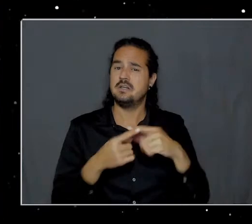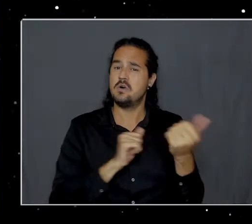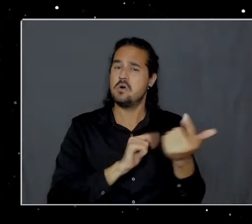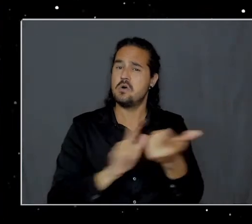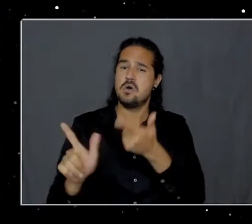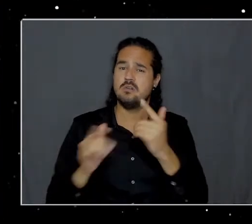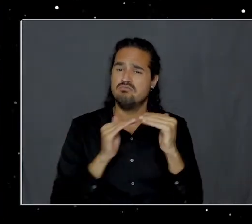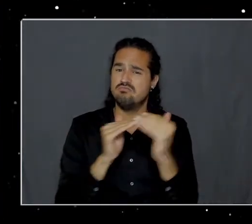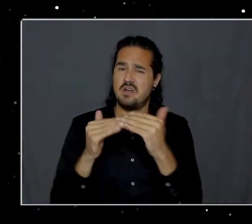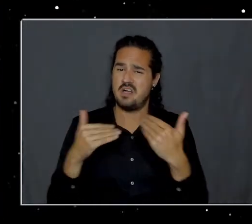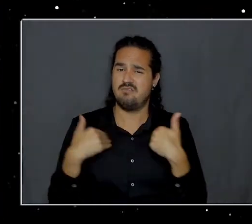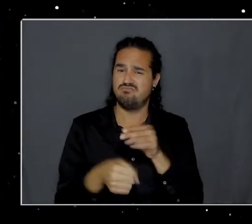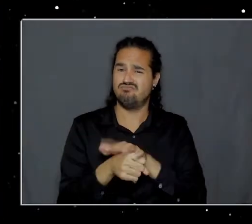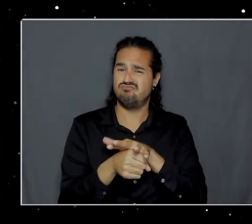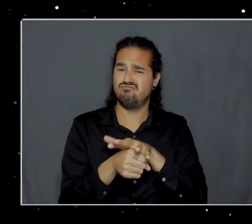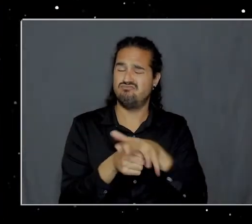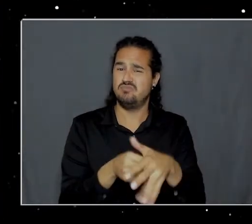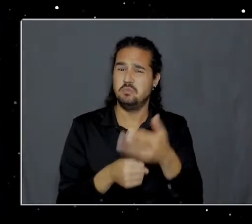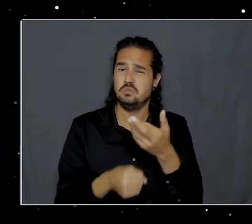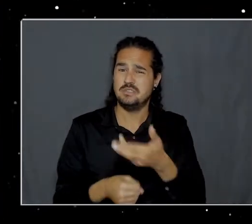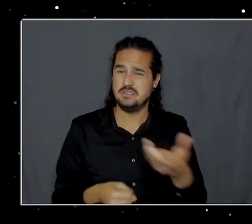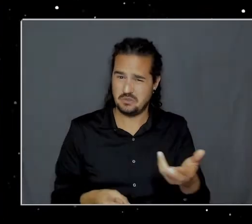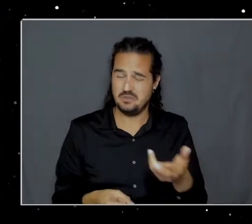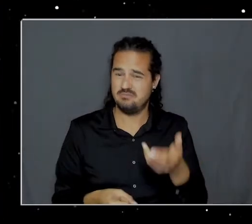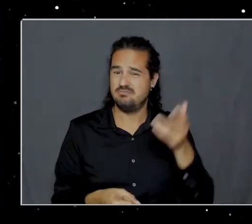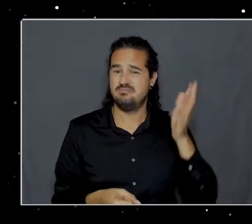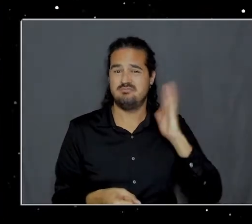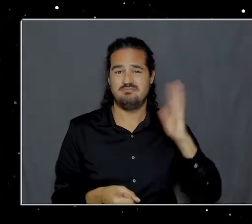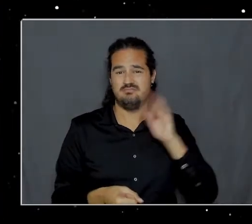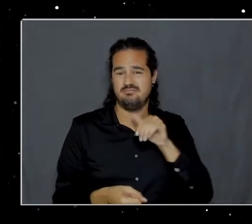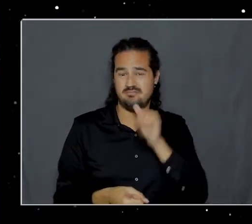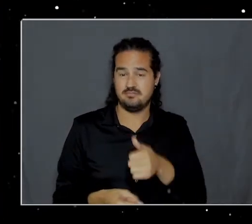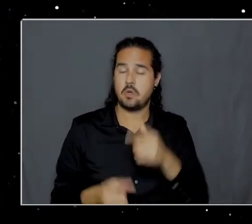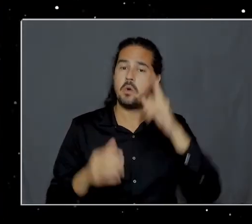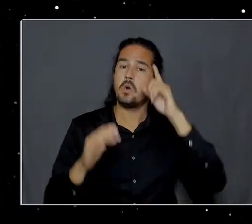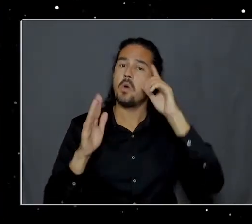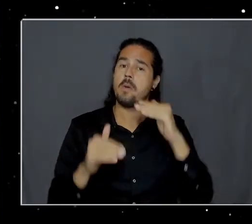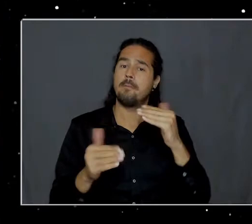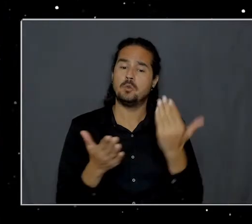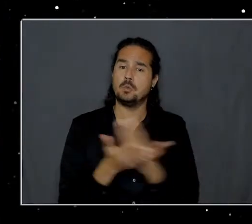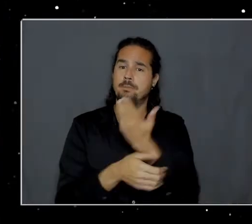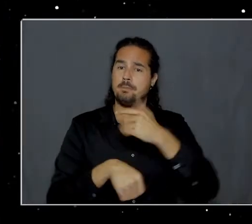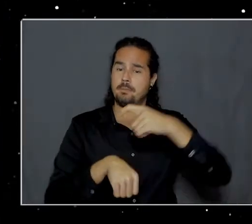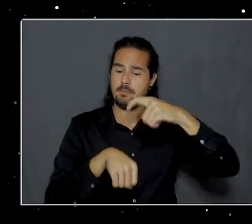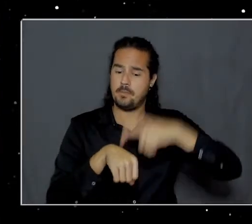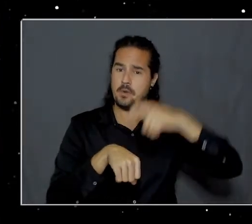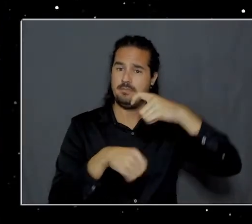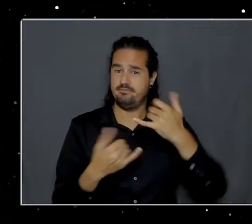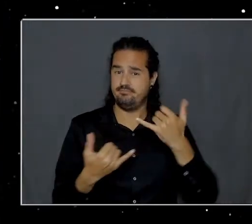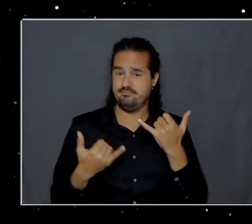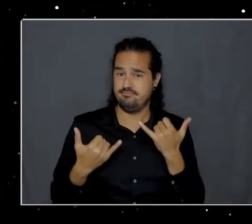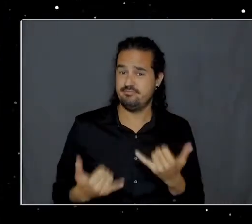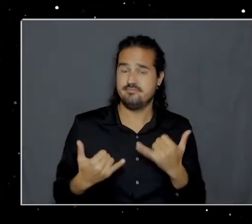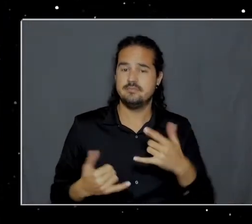RESOURCES THAT WE NEED WHEN WE'RE IN BALANCE EXIST. AND WHAT I HOPE THAT IN THIS NEW MOMENT IN TIME WHAT WE'RE BEING